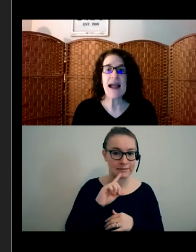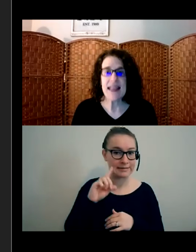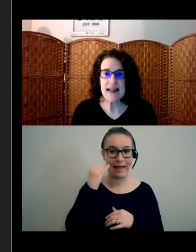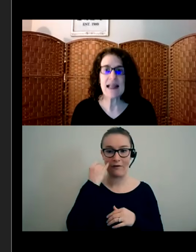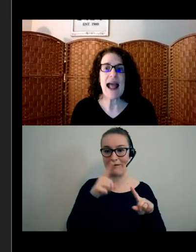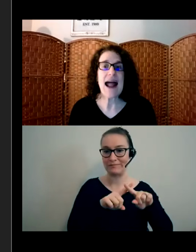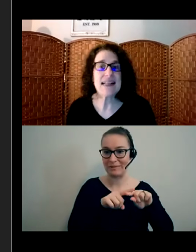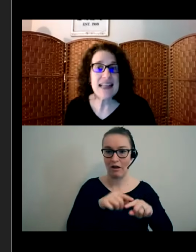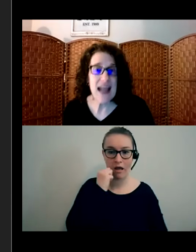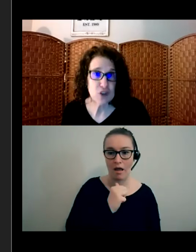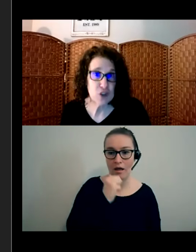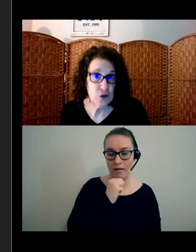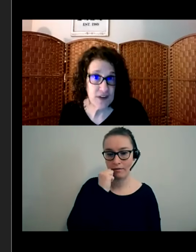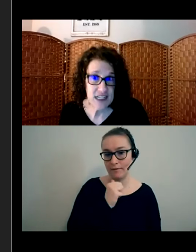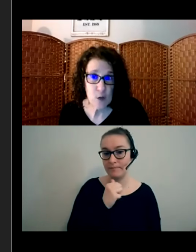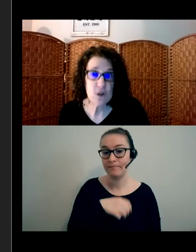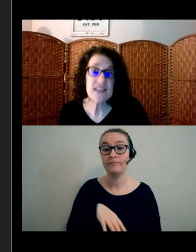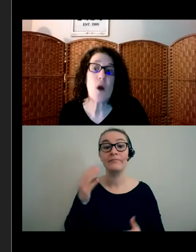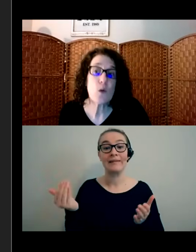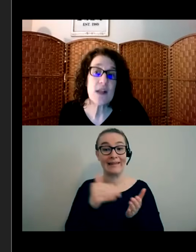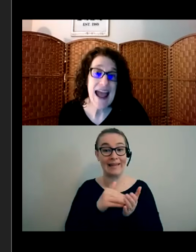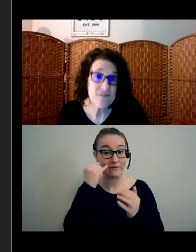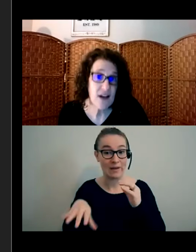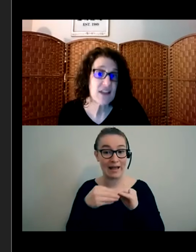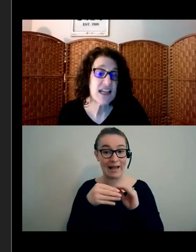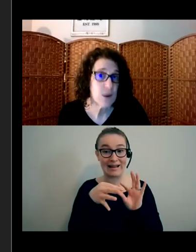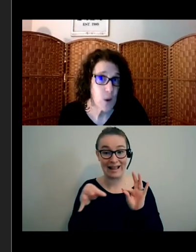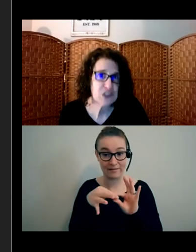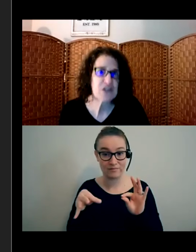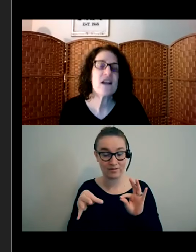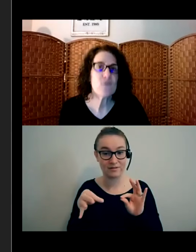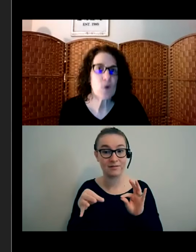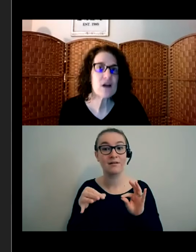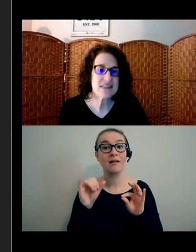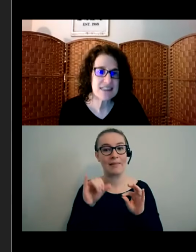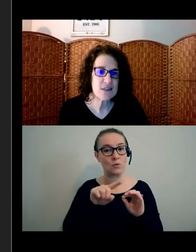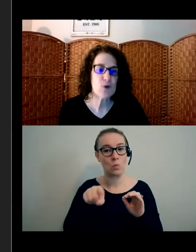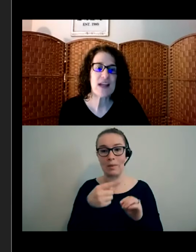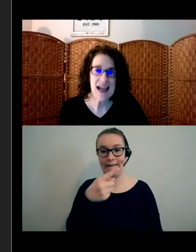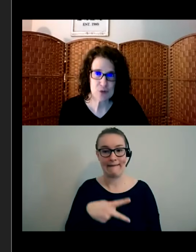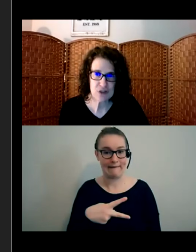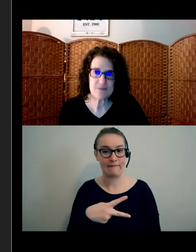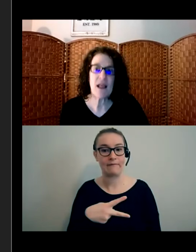Again, adding captions to your video is only half of the equation for accessible captions.